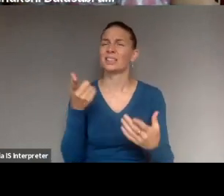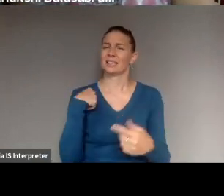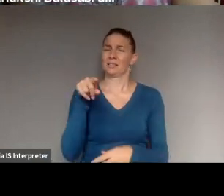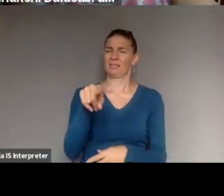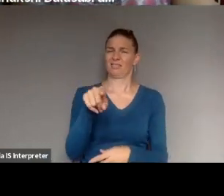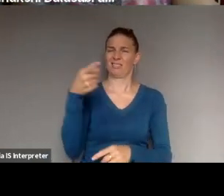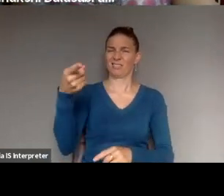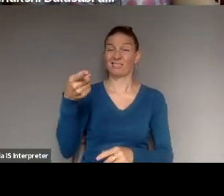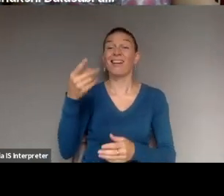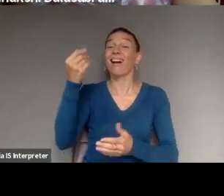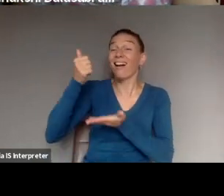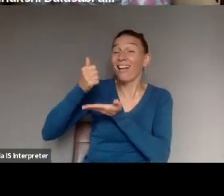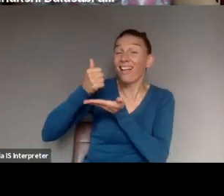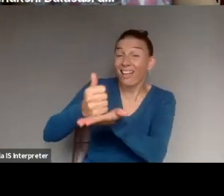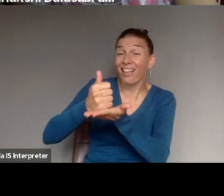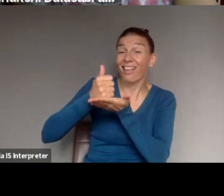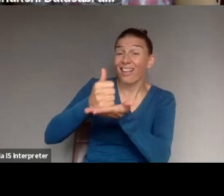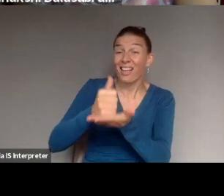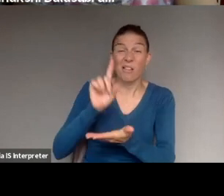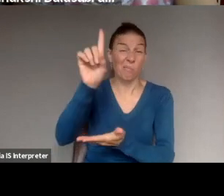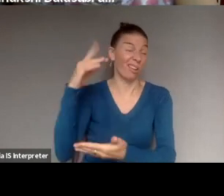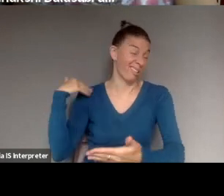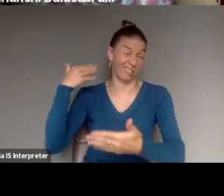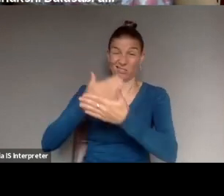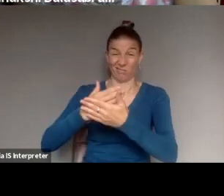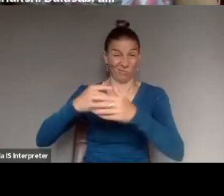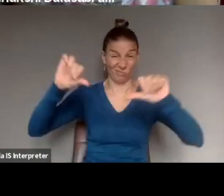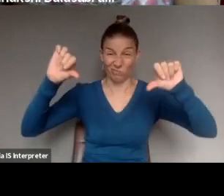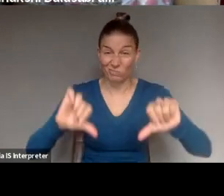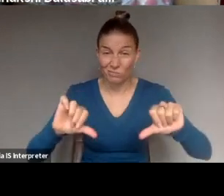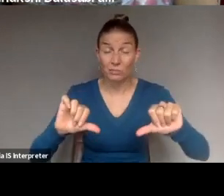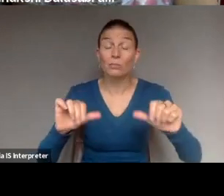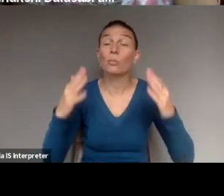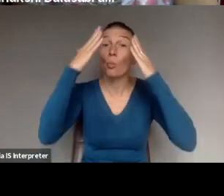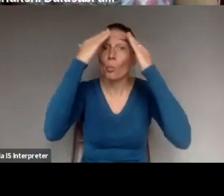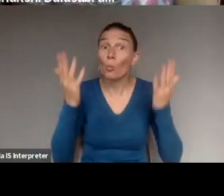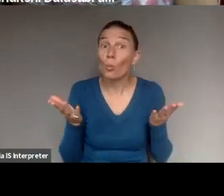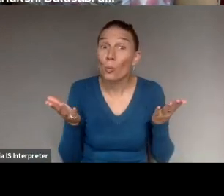which mandates access only to those with over 80% [unintelligible],